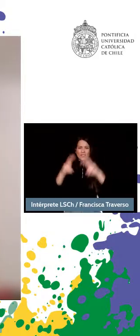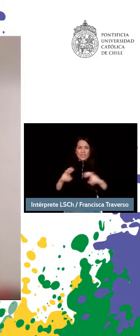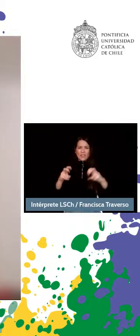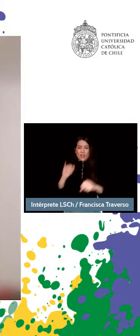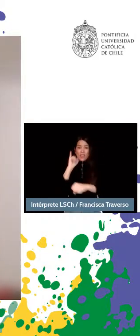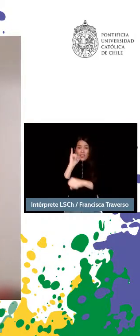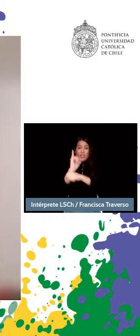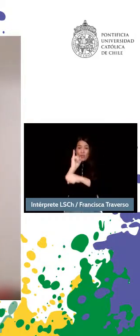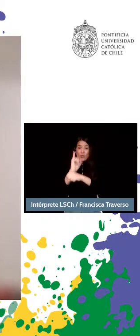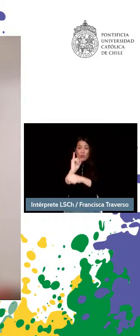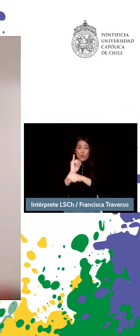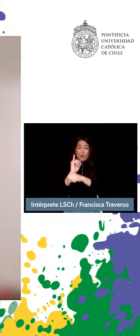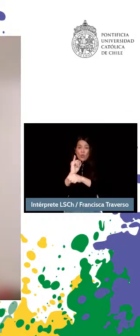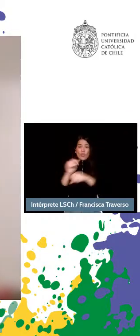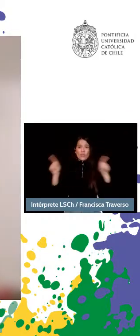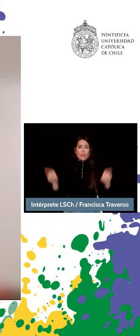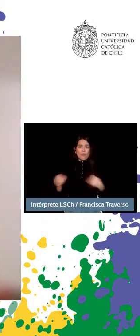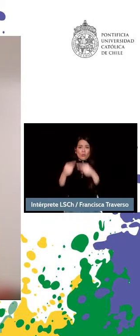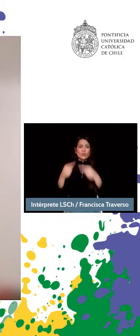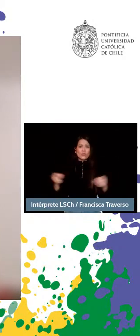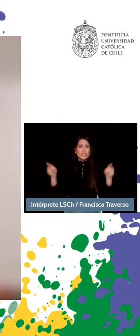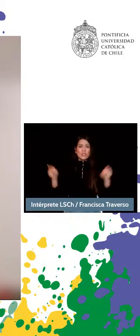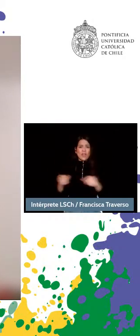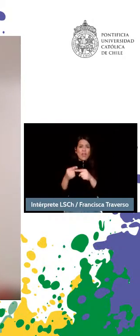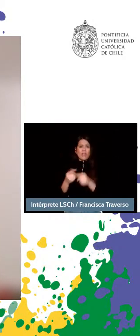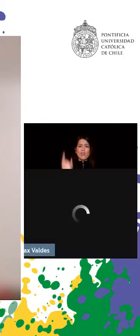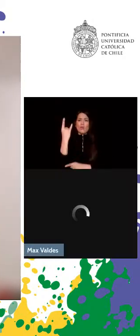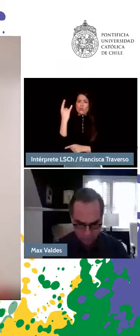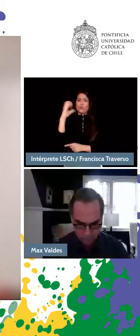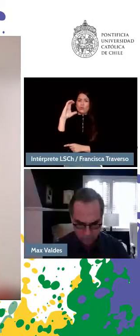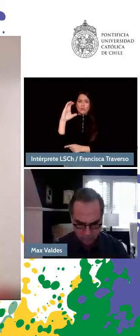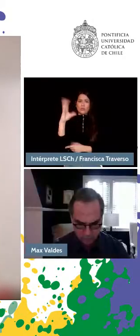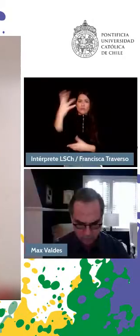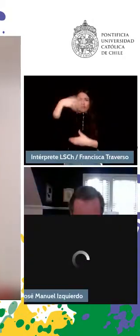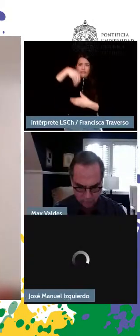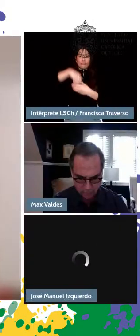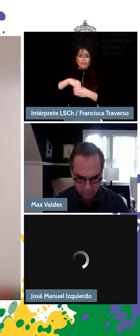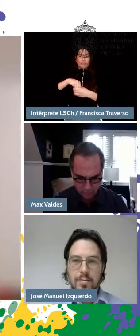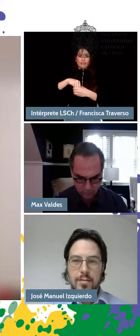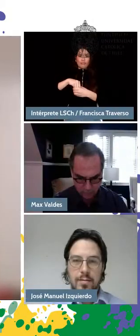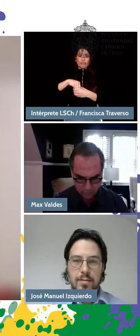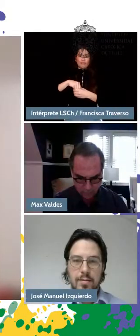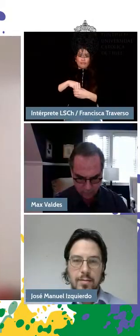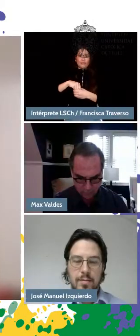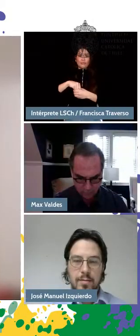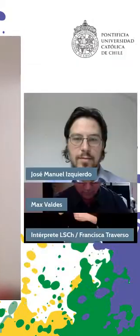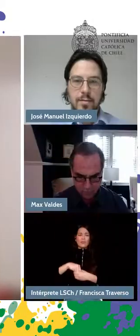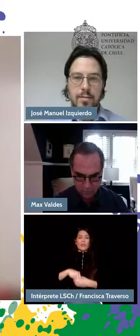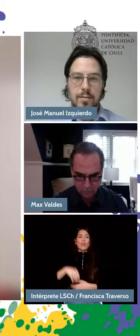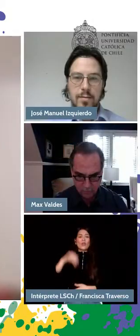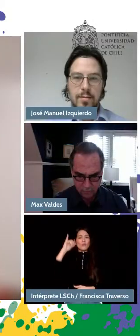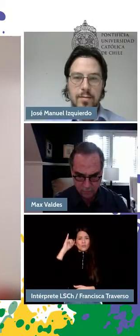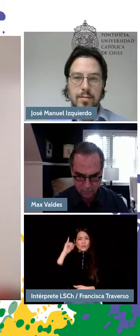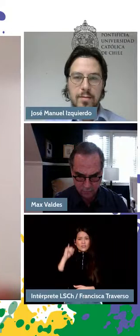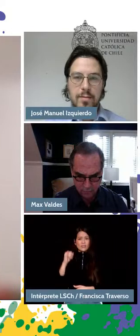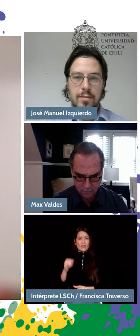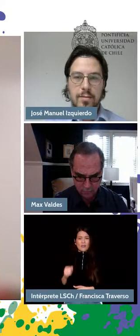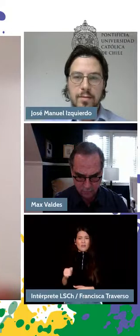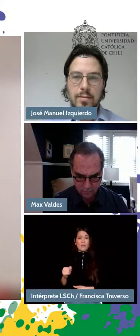of the Pontifical Catholic University of Chile. And as always, at the end of the conversation,